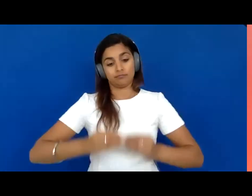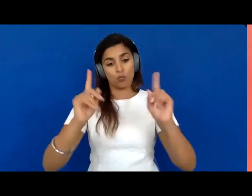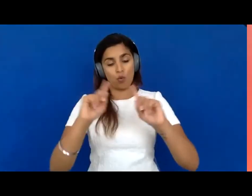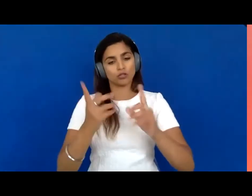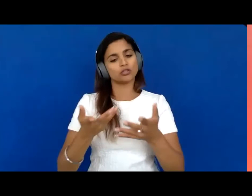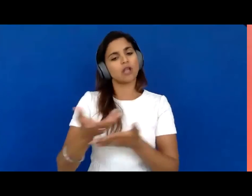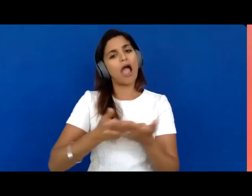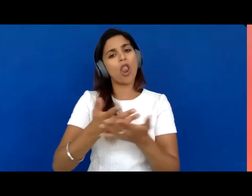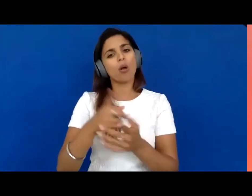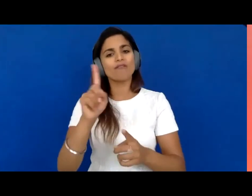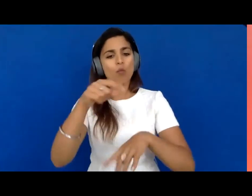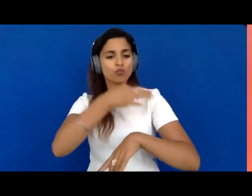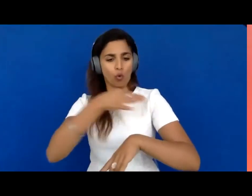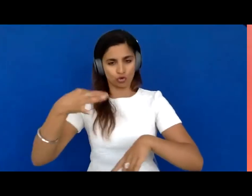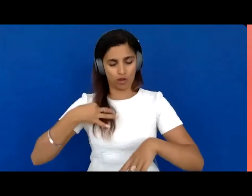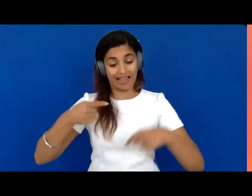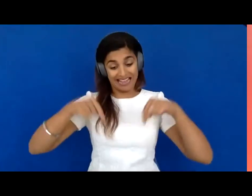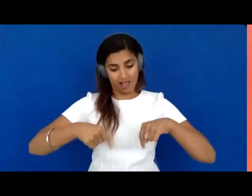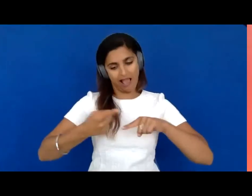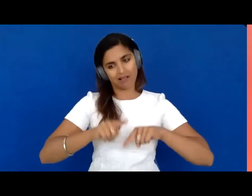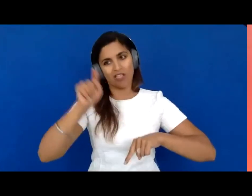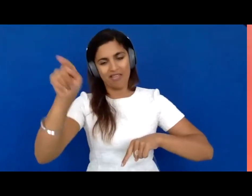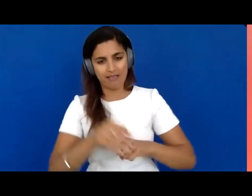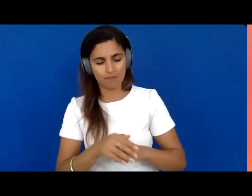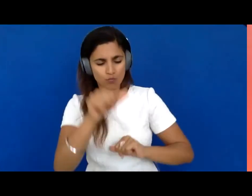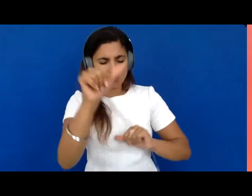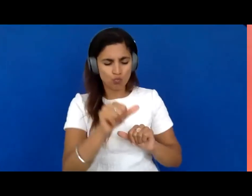there it was a short piece for an anthology on mental health by writers of